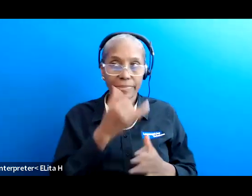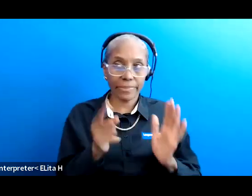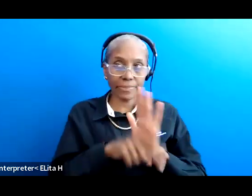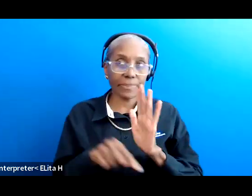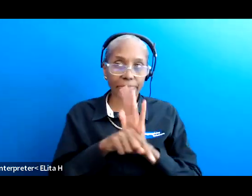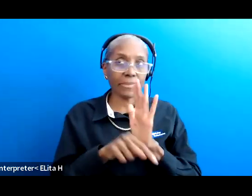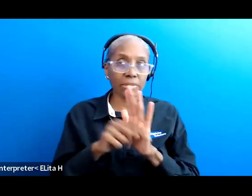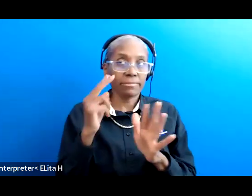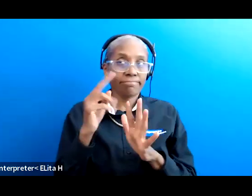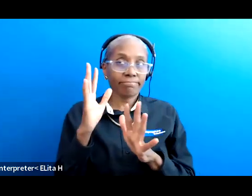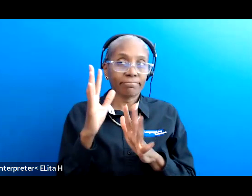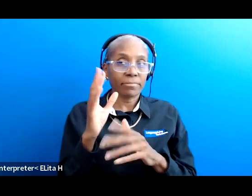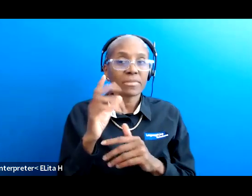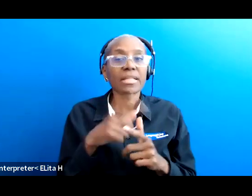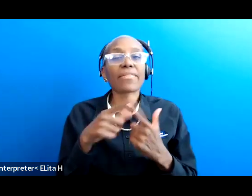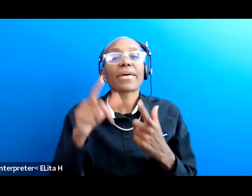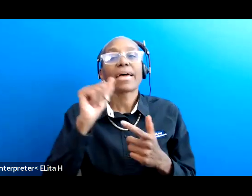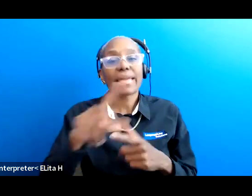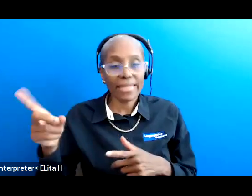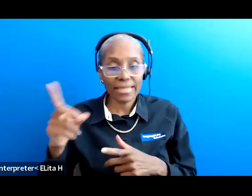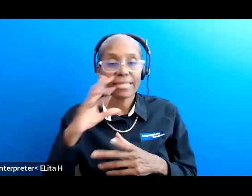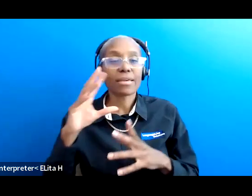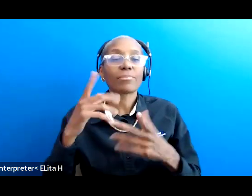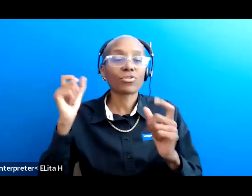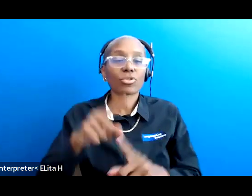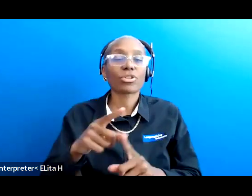kinds of symptoms and AD can be triggered from almost anything.